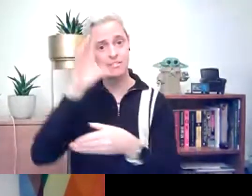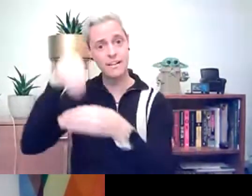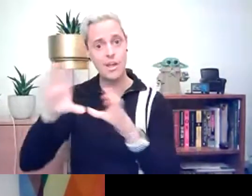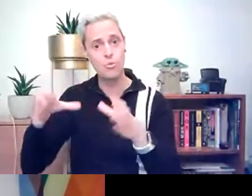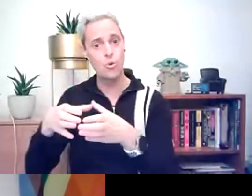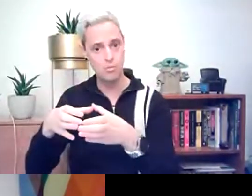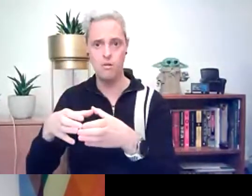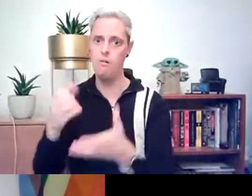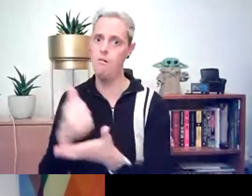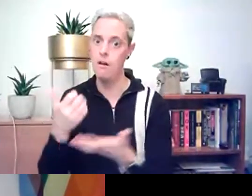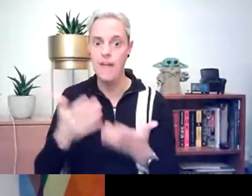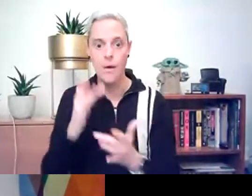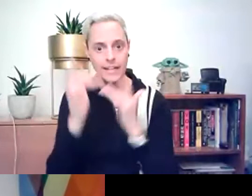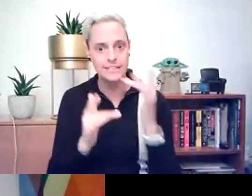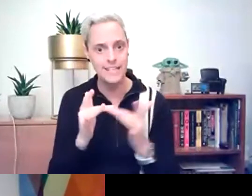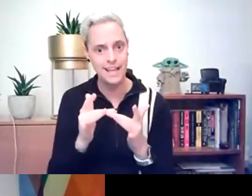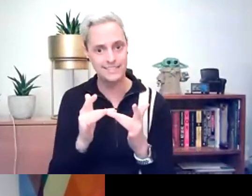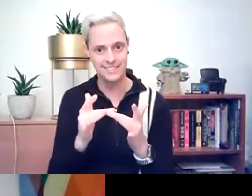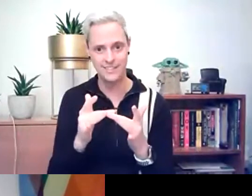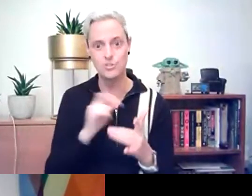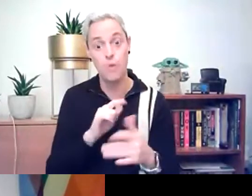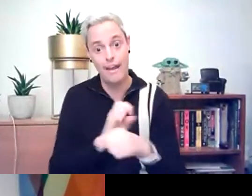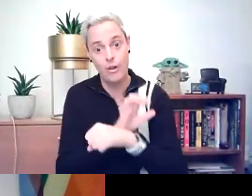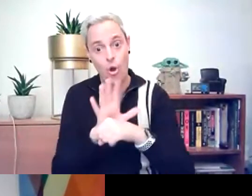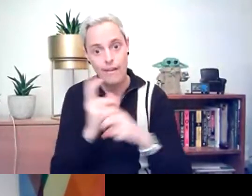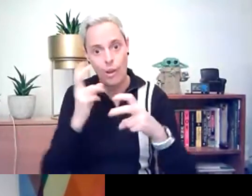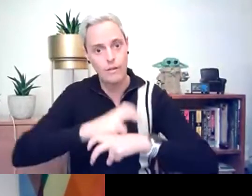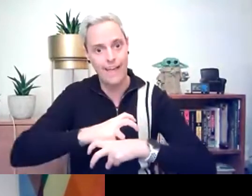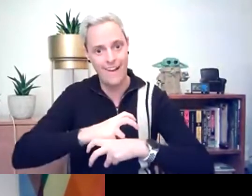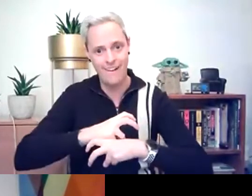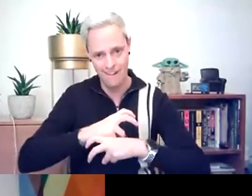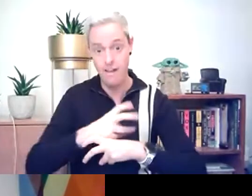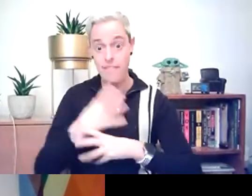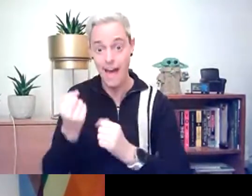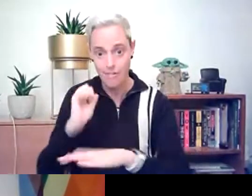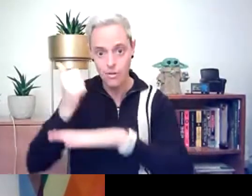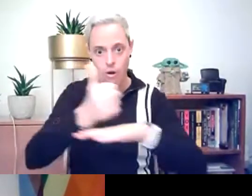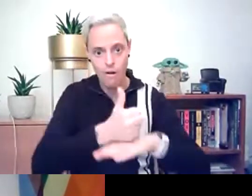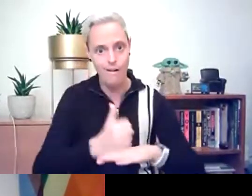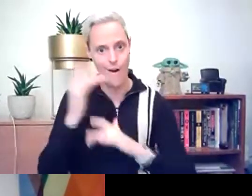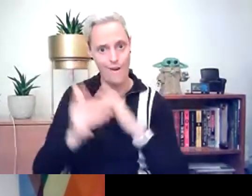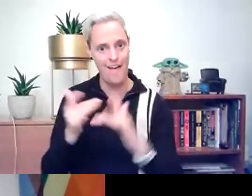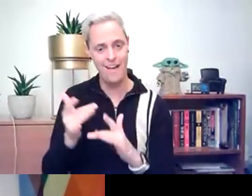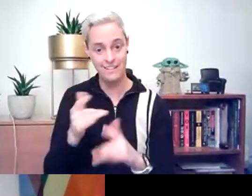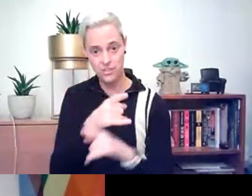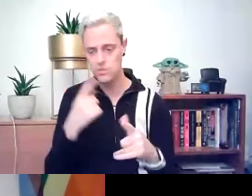18:29:25 easier with the internet and also there's so much more happening online as of lockdown, you know, you'll find those people find those people, you know, they're the ones